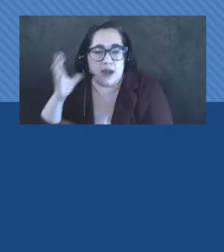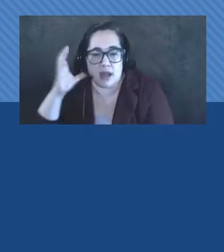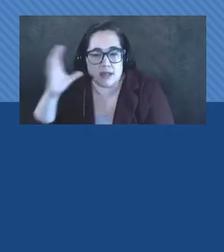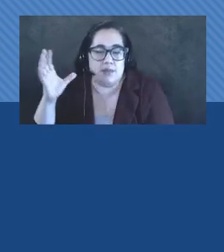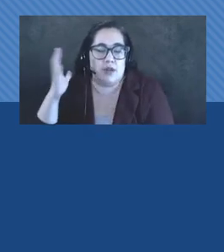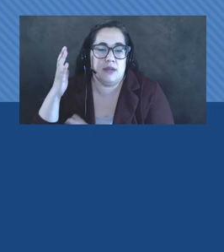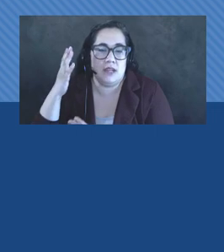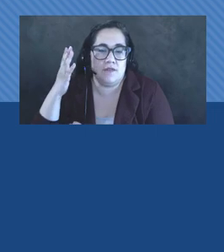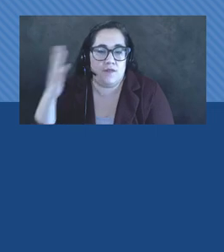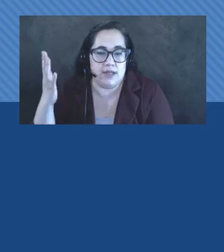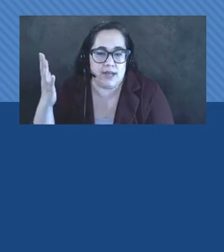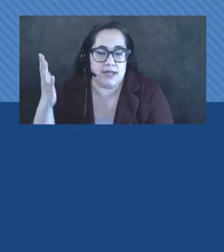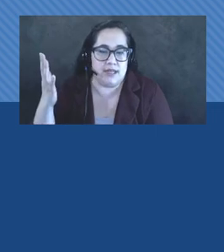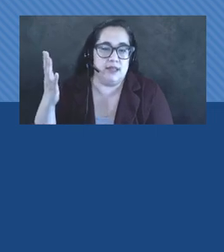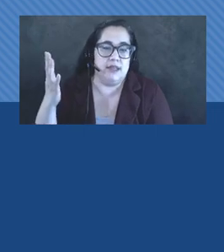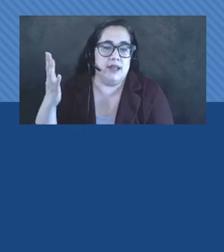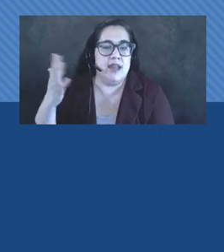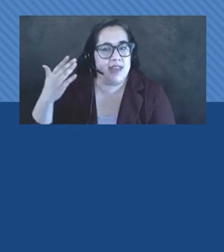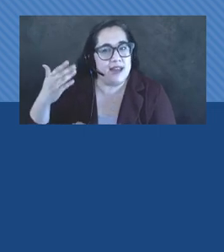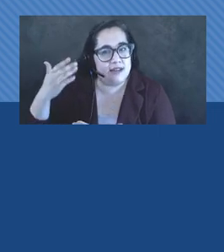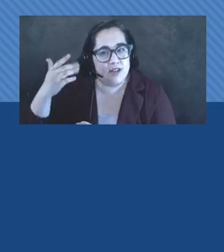the concept or I can make it fit an idea that your